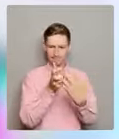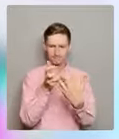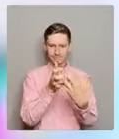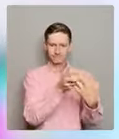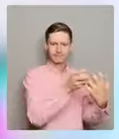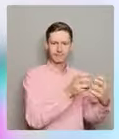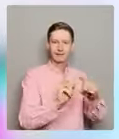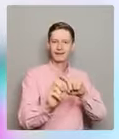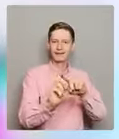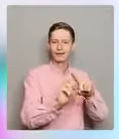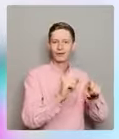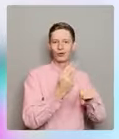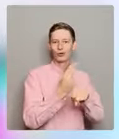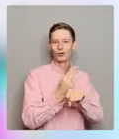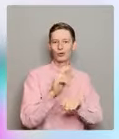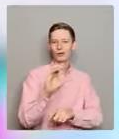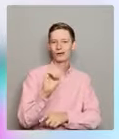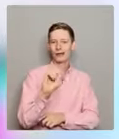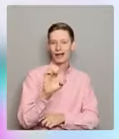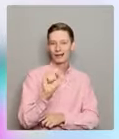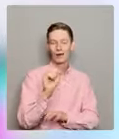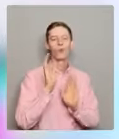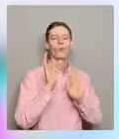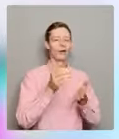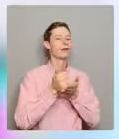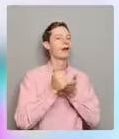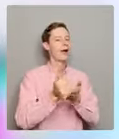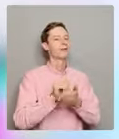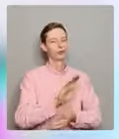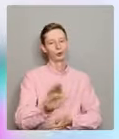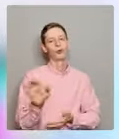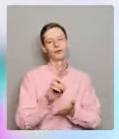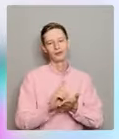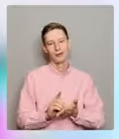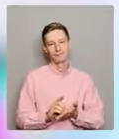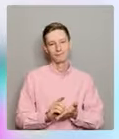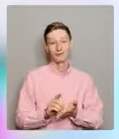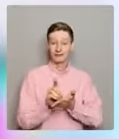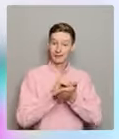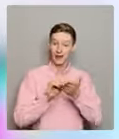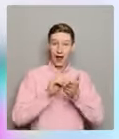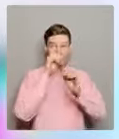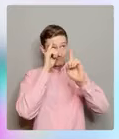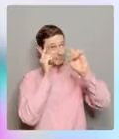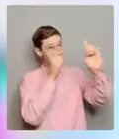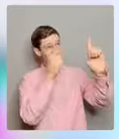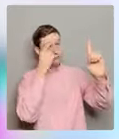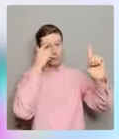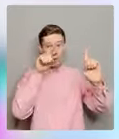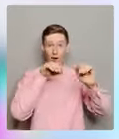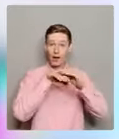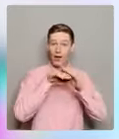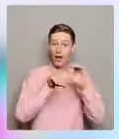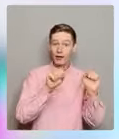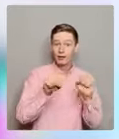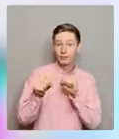against a variety of use cases, will help improve your designs. And designing for accessibility and inclusion is an amazing way to gain insight